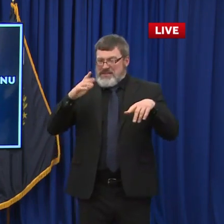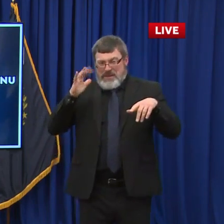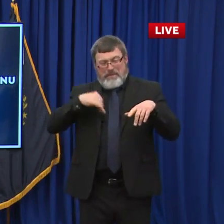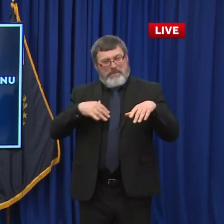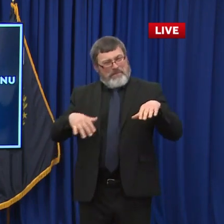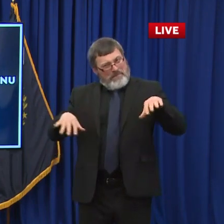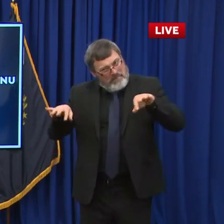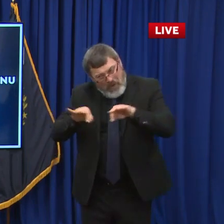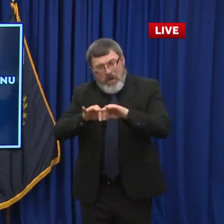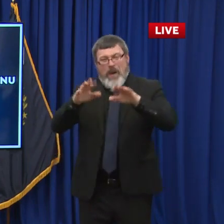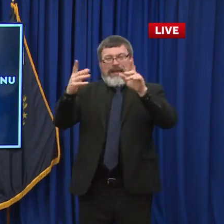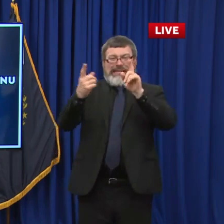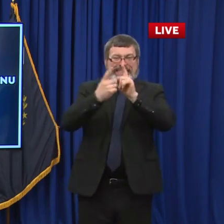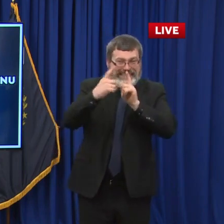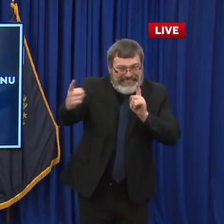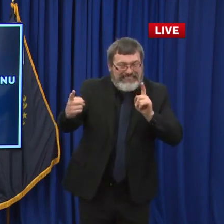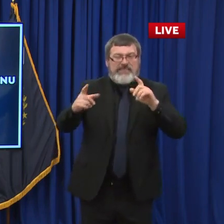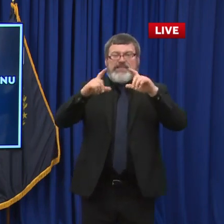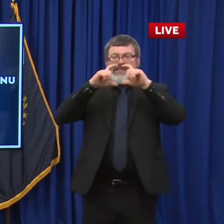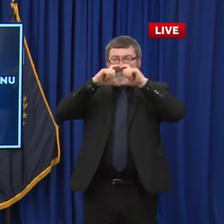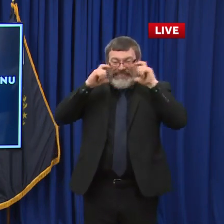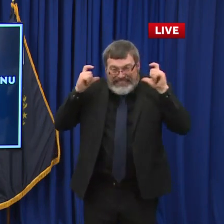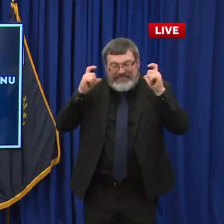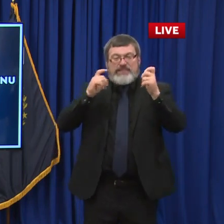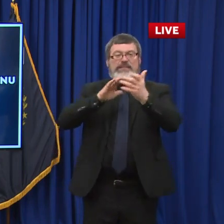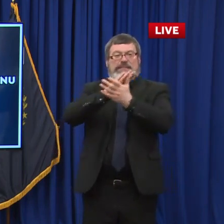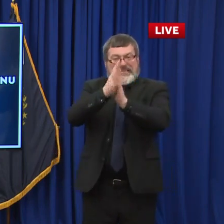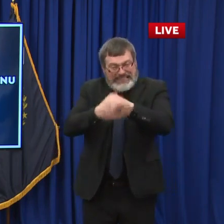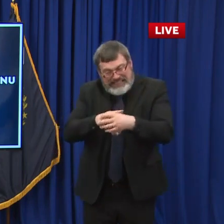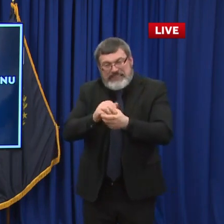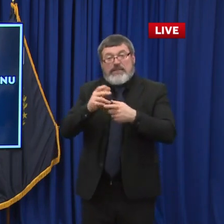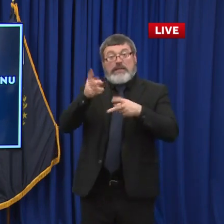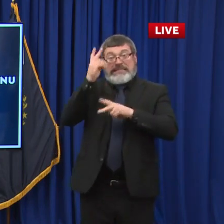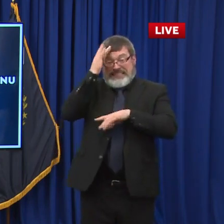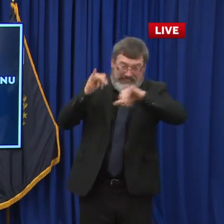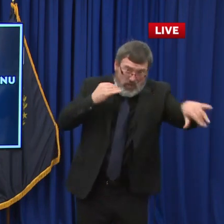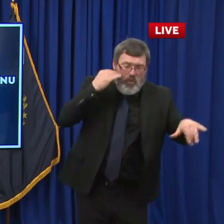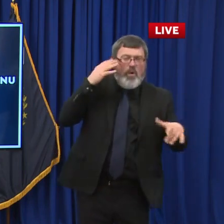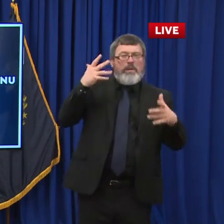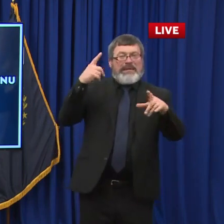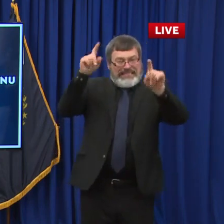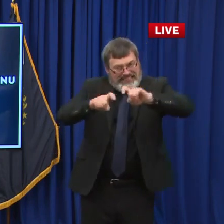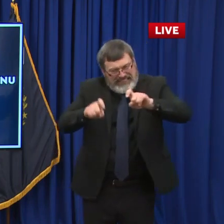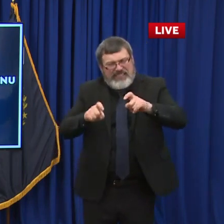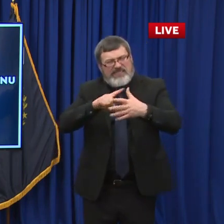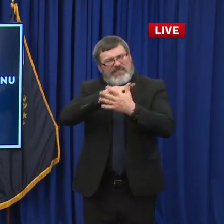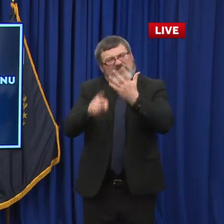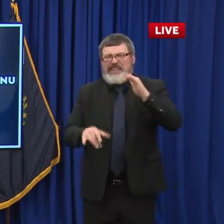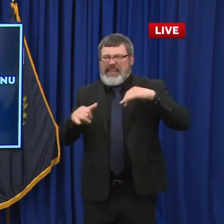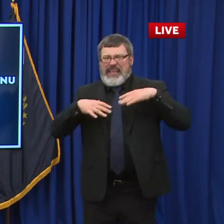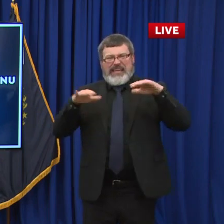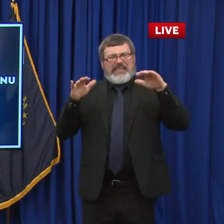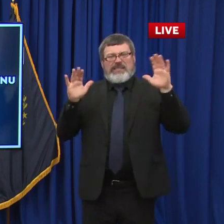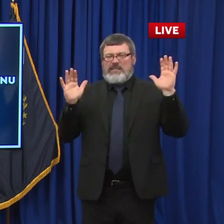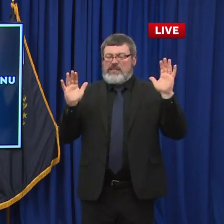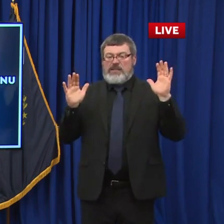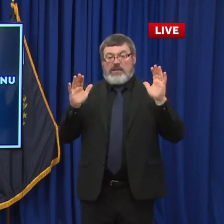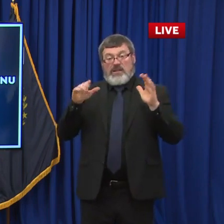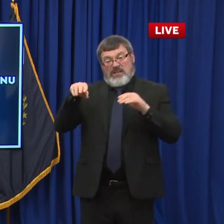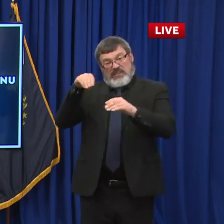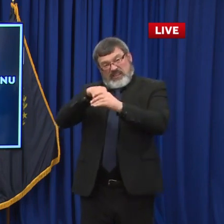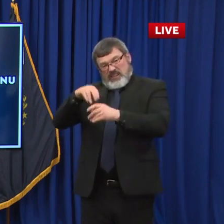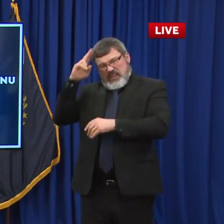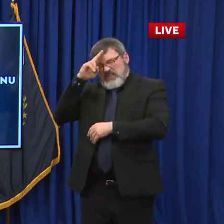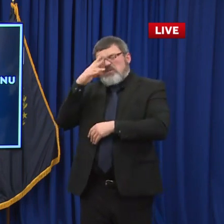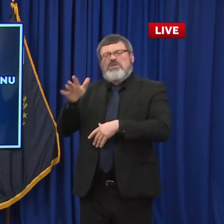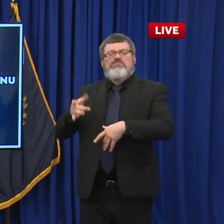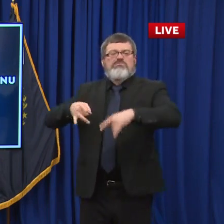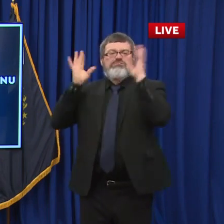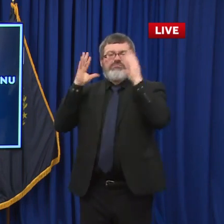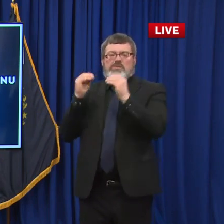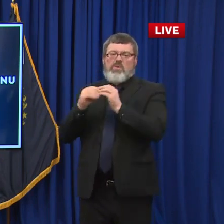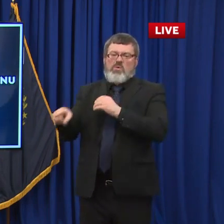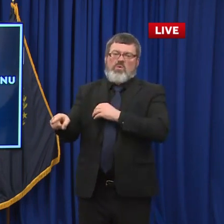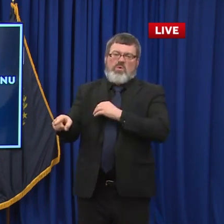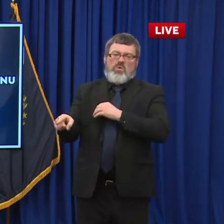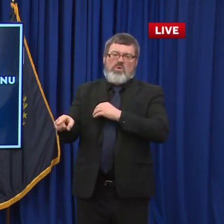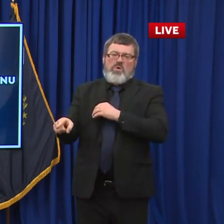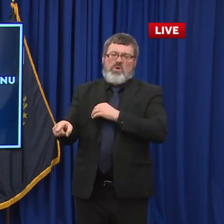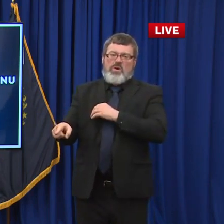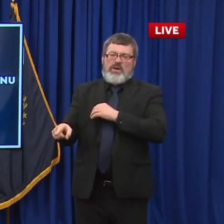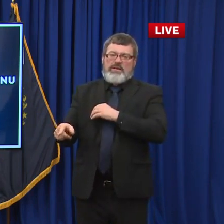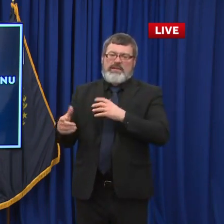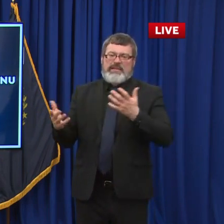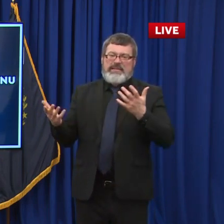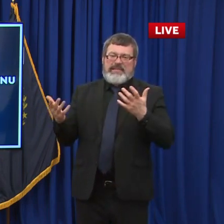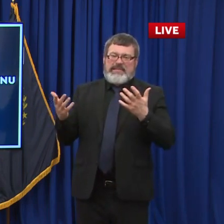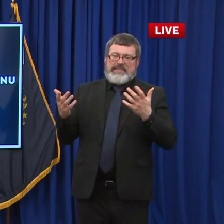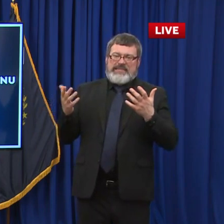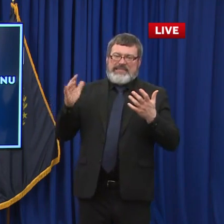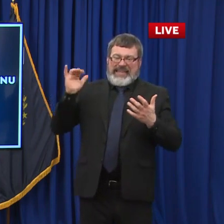WE CONTINUE TO STRESS THE IMPORTANCE OF THE COMMUNITY MITIGATION MEASURES, SOCIAL DISTANCING, FACE MASK USE, HAND HYGIENE, AVOIDING SOCIAL GATHERINGS ESPECIALLY INDOORS.